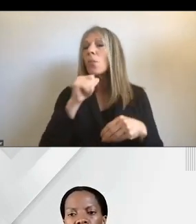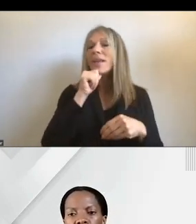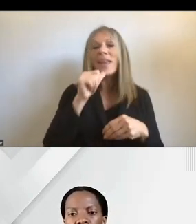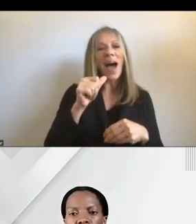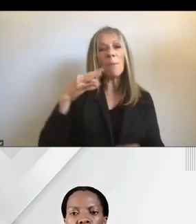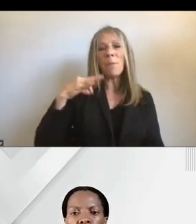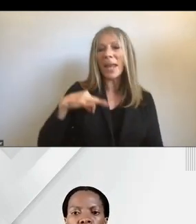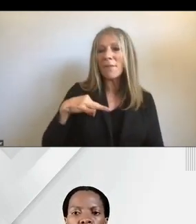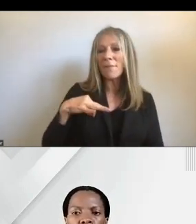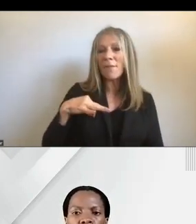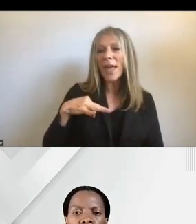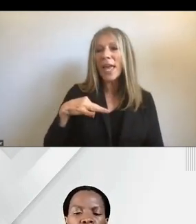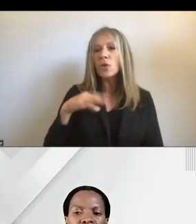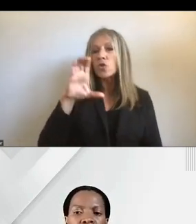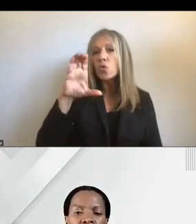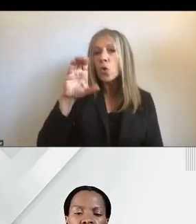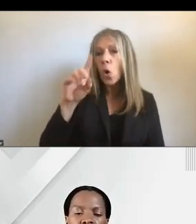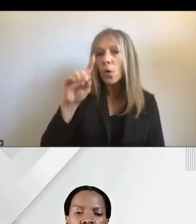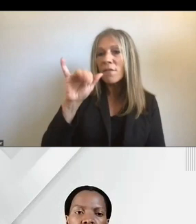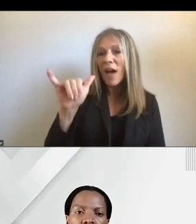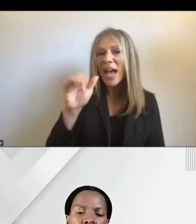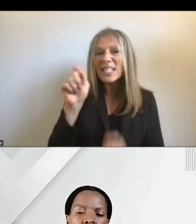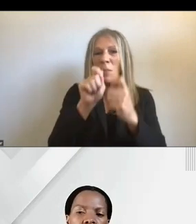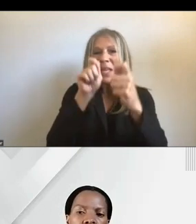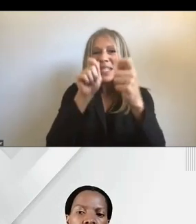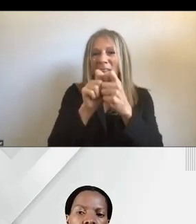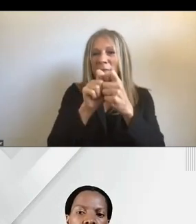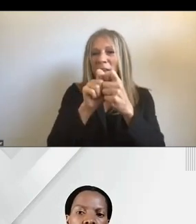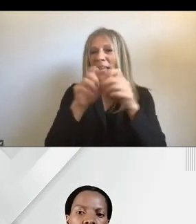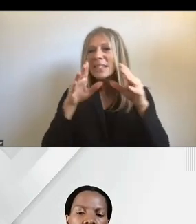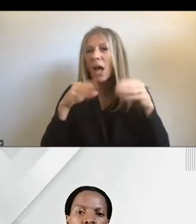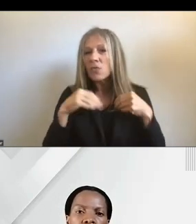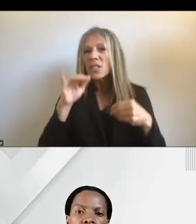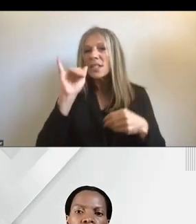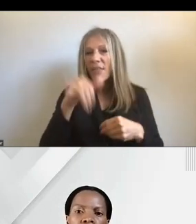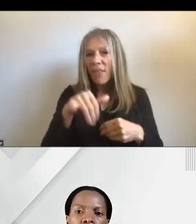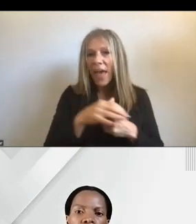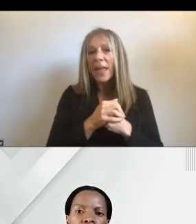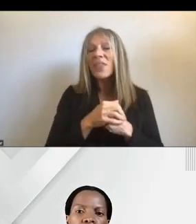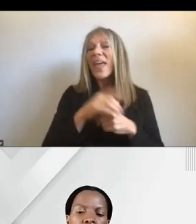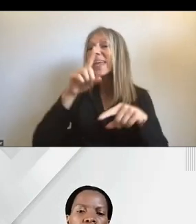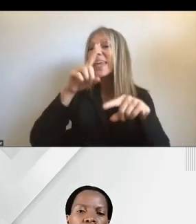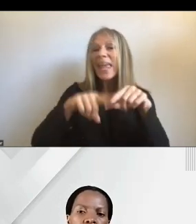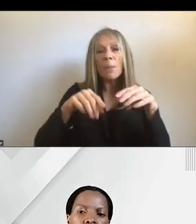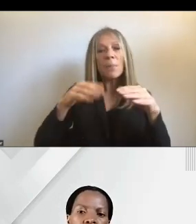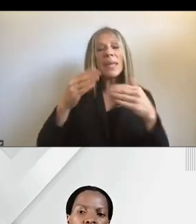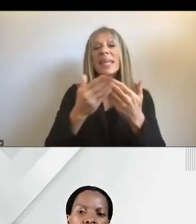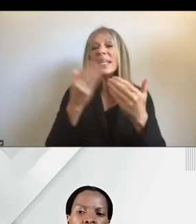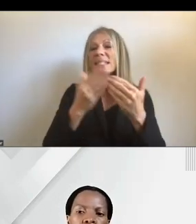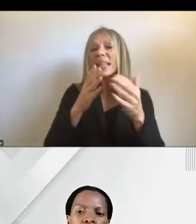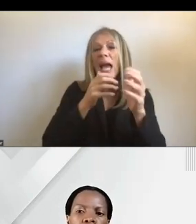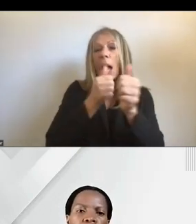beneficial to codify specific tolerances in these guidelines that cannot be easily updated when